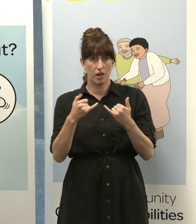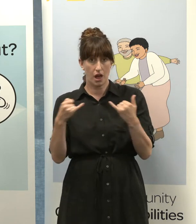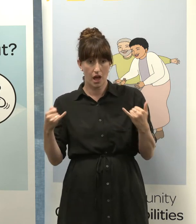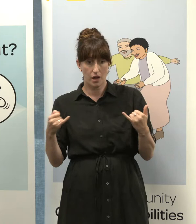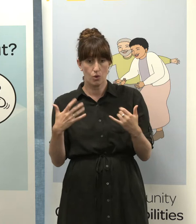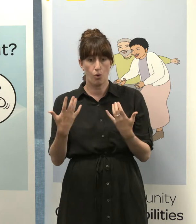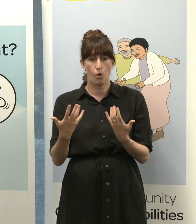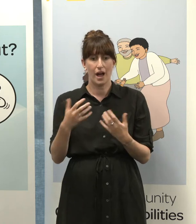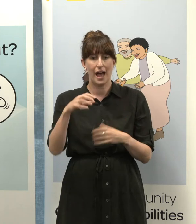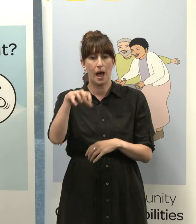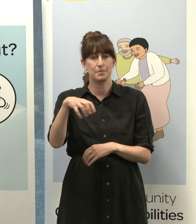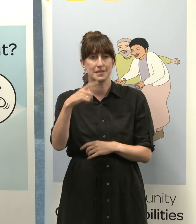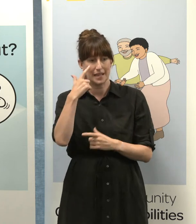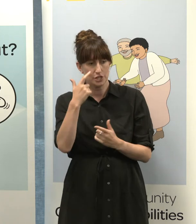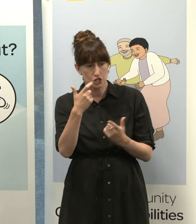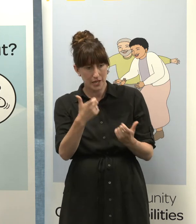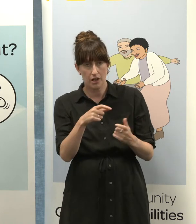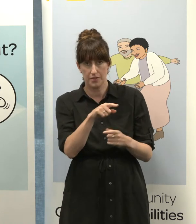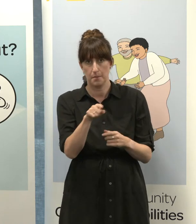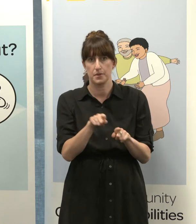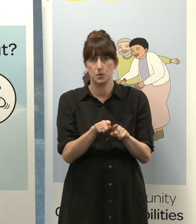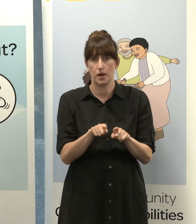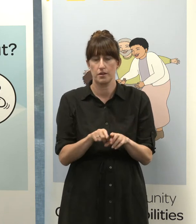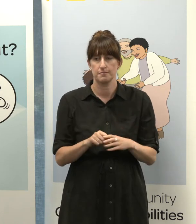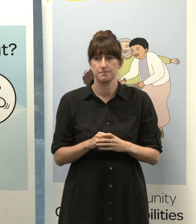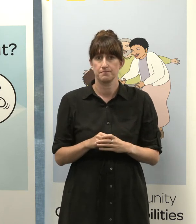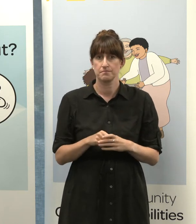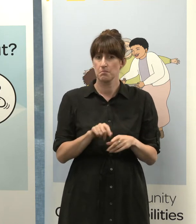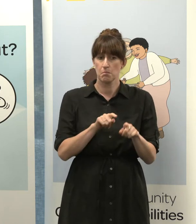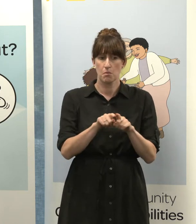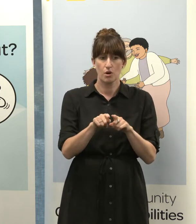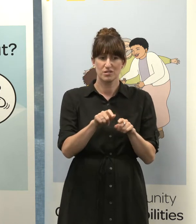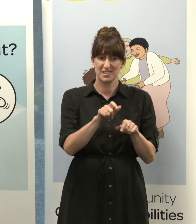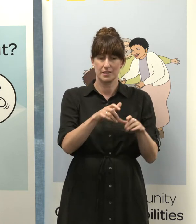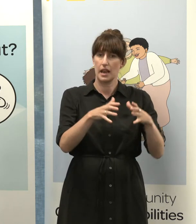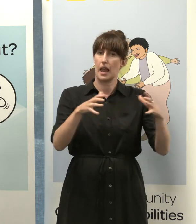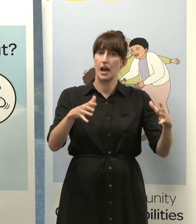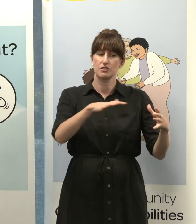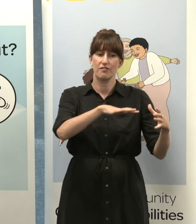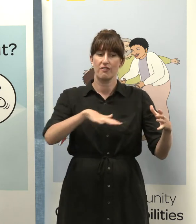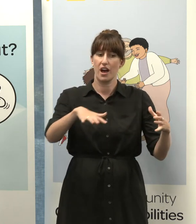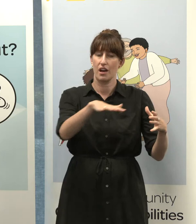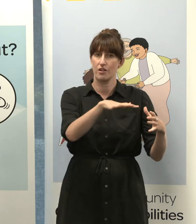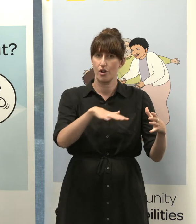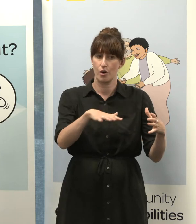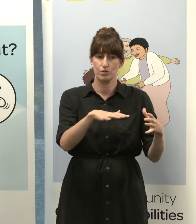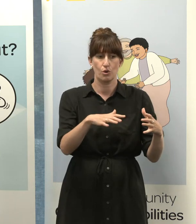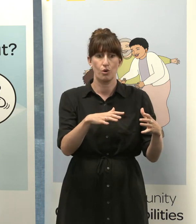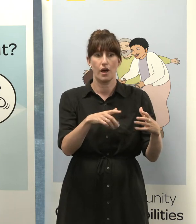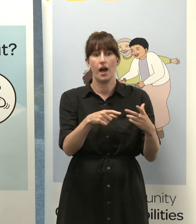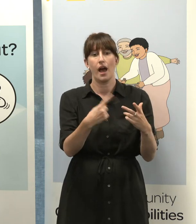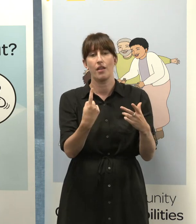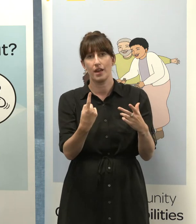which is the combined platform we can use so if they need car, Healthline or the hubs can see